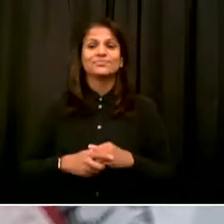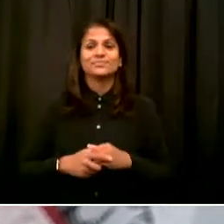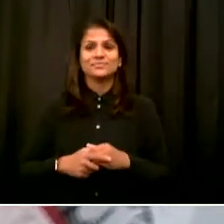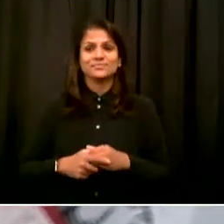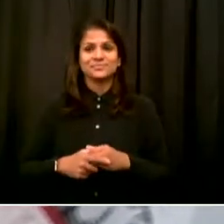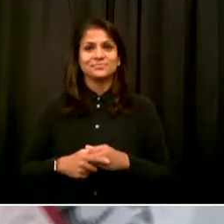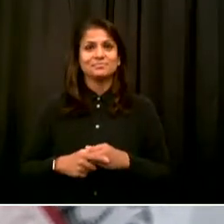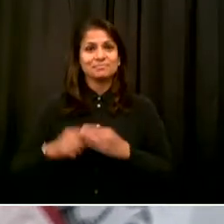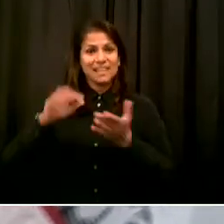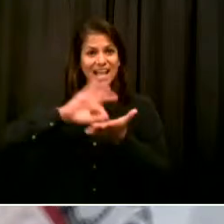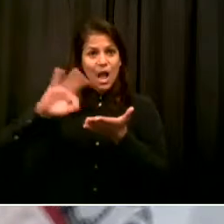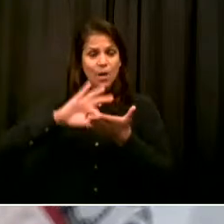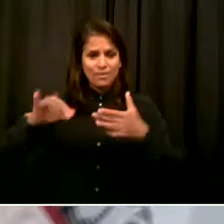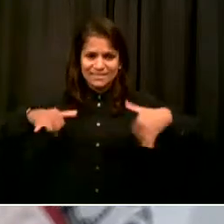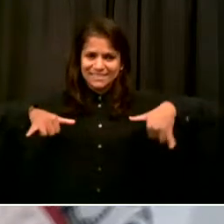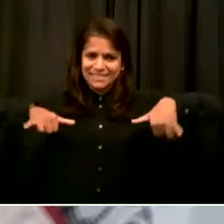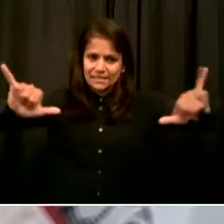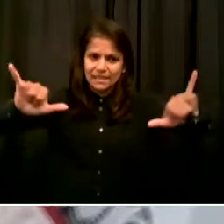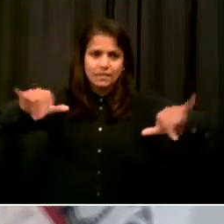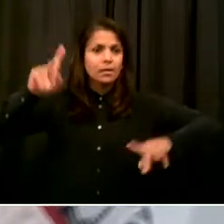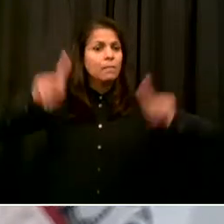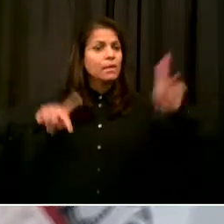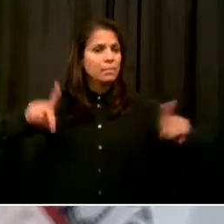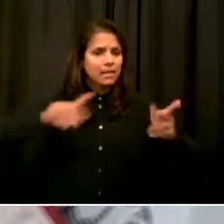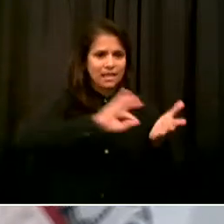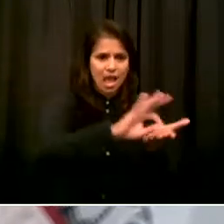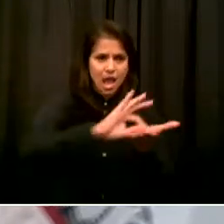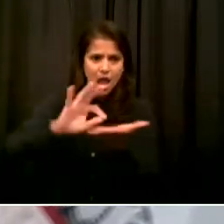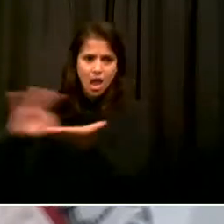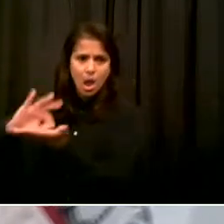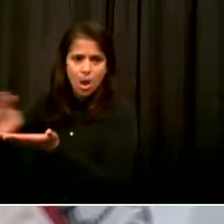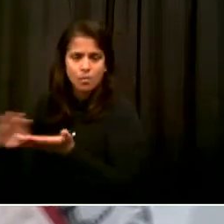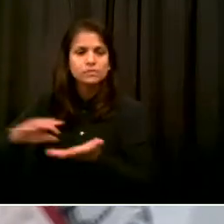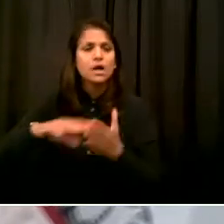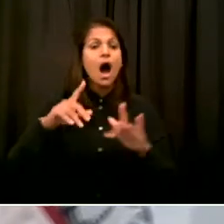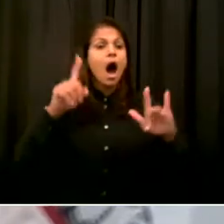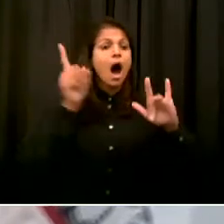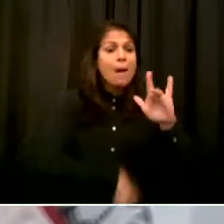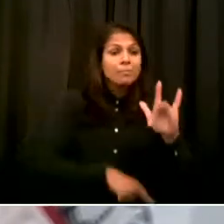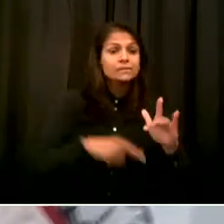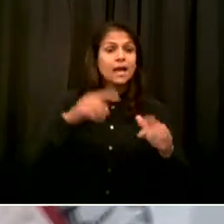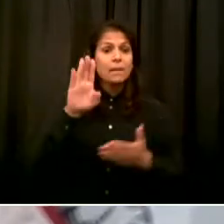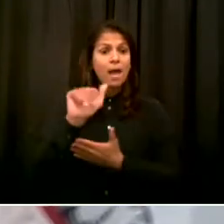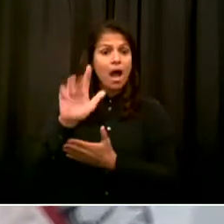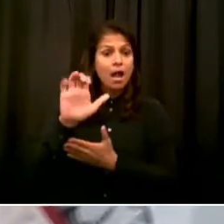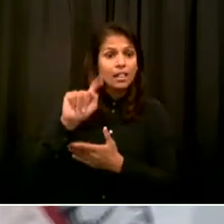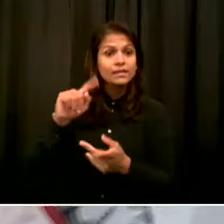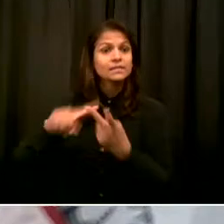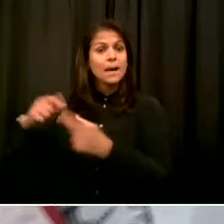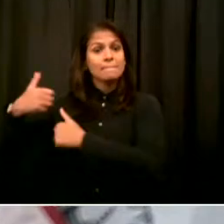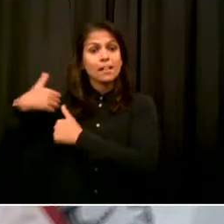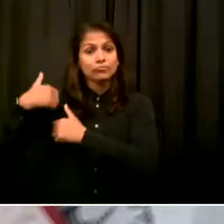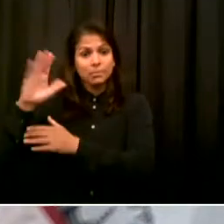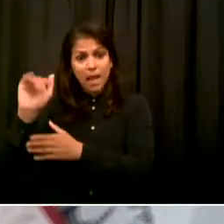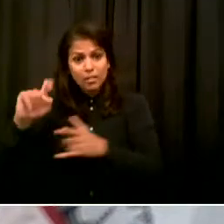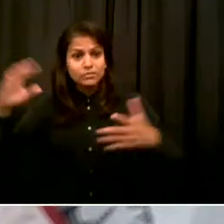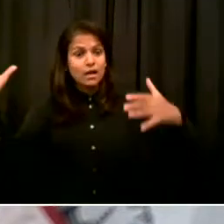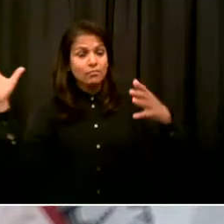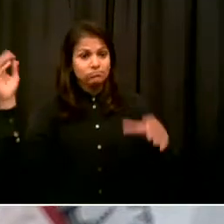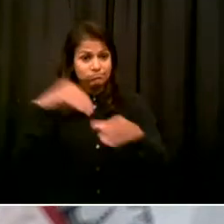GOOD MORNING EVERYONE. LET'S FIRSTST K TALABOUT THE ELECTION. OBVIOUSLY, THE COUNT